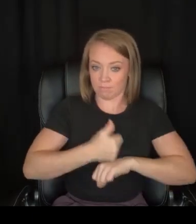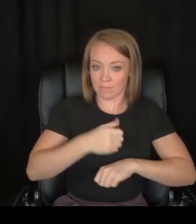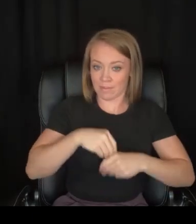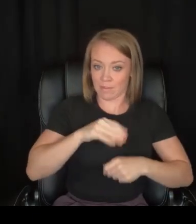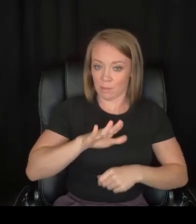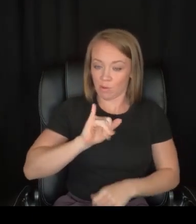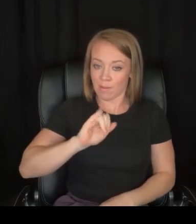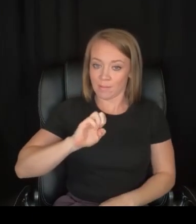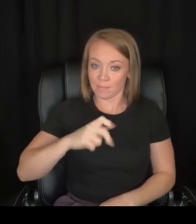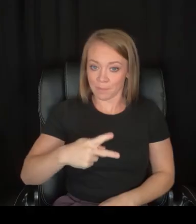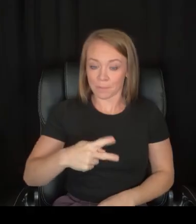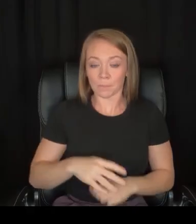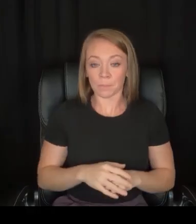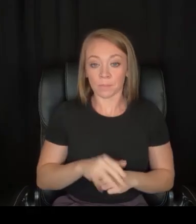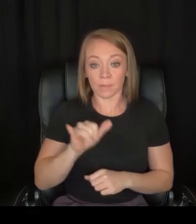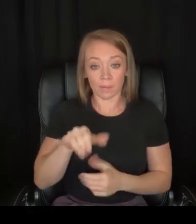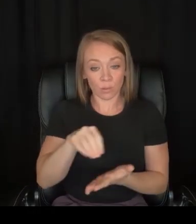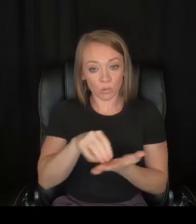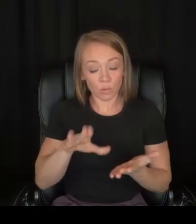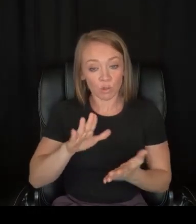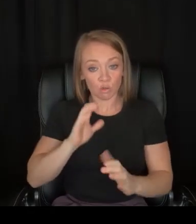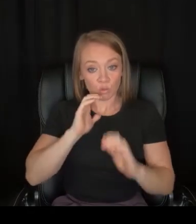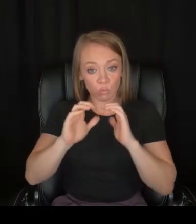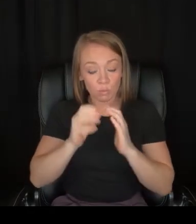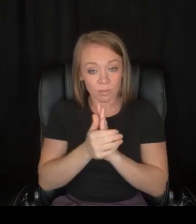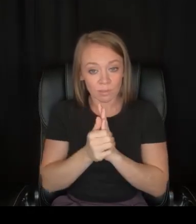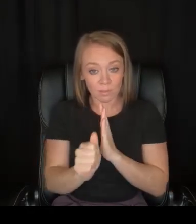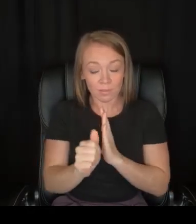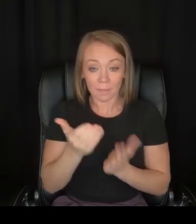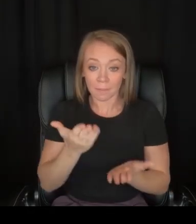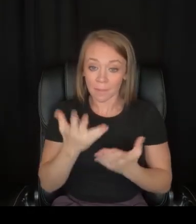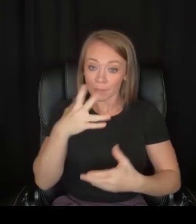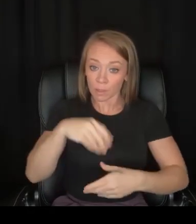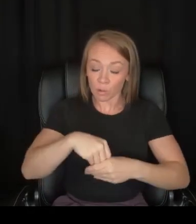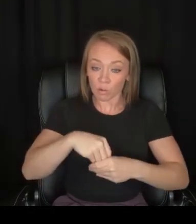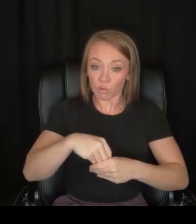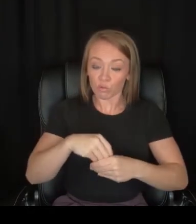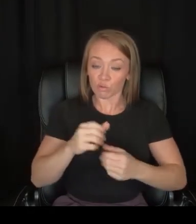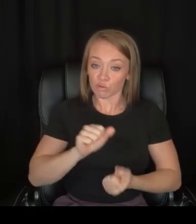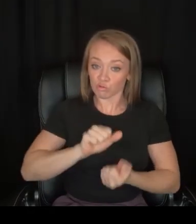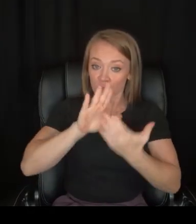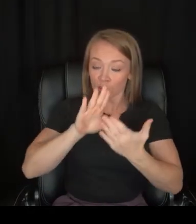The students communication skills which might include addressing training needed